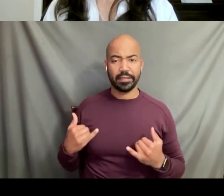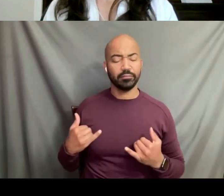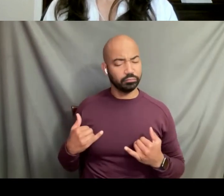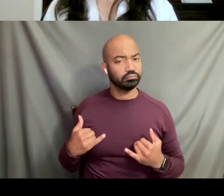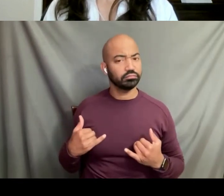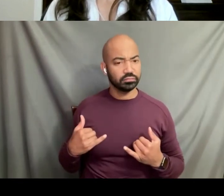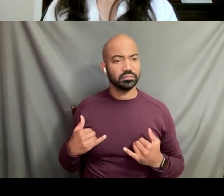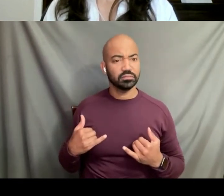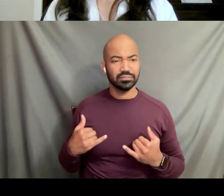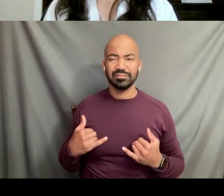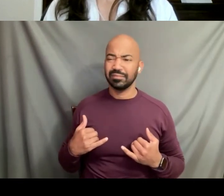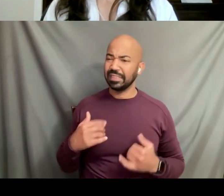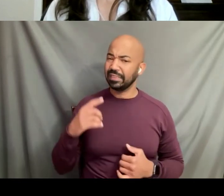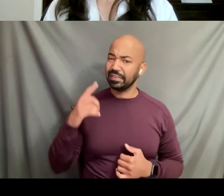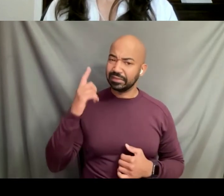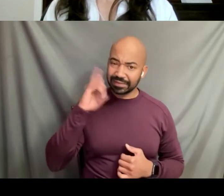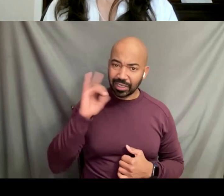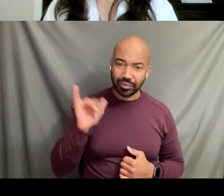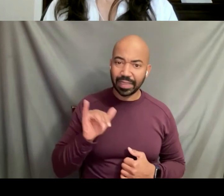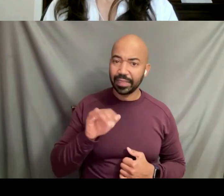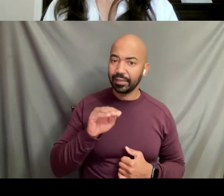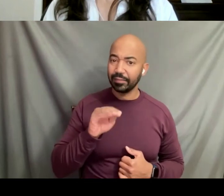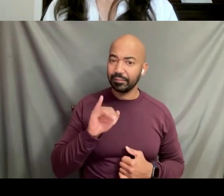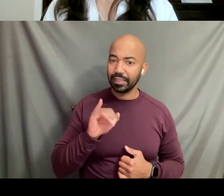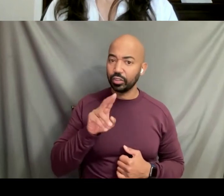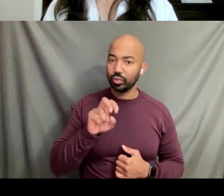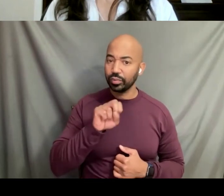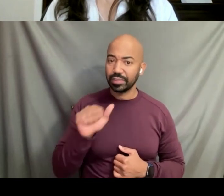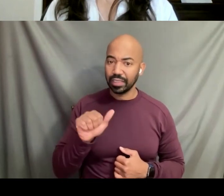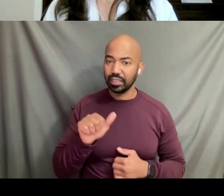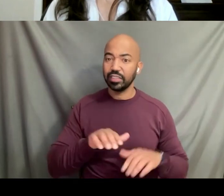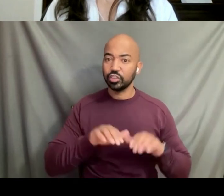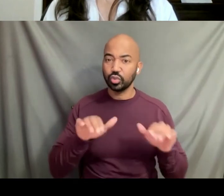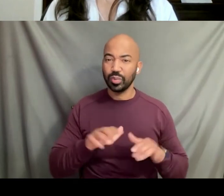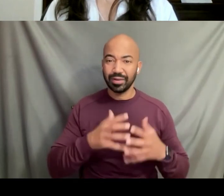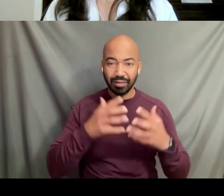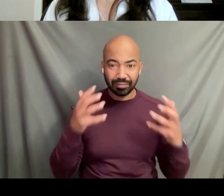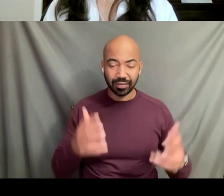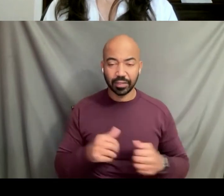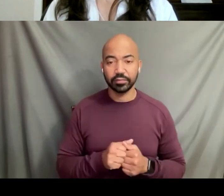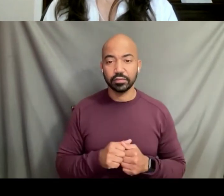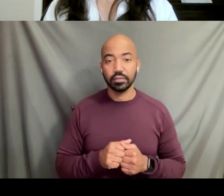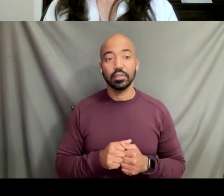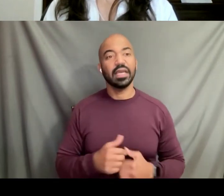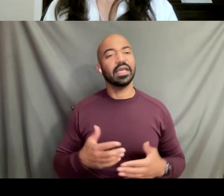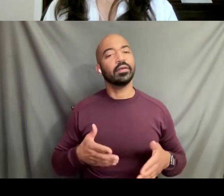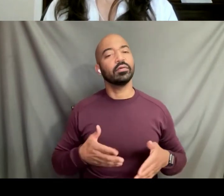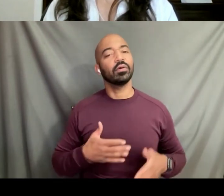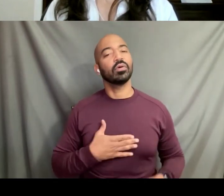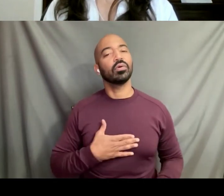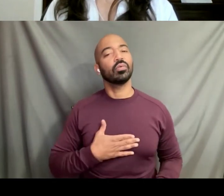doing a lot, and is still willing to do more for international students with disabilities.